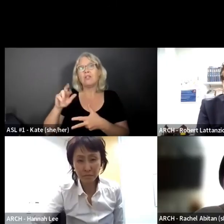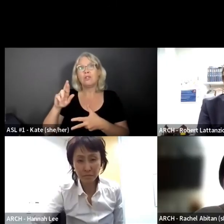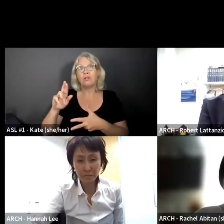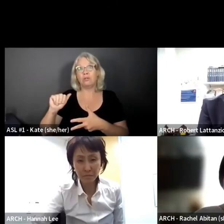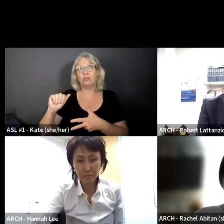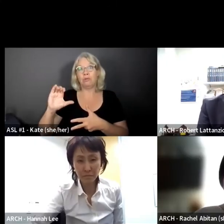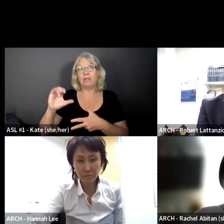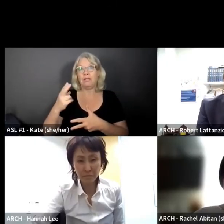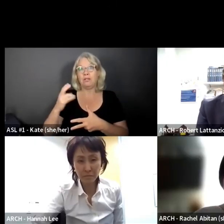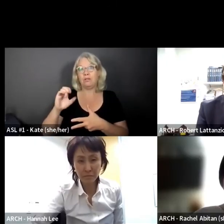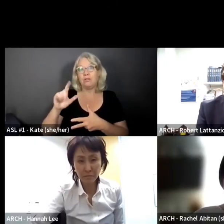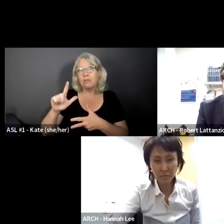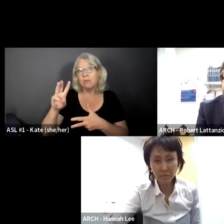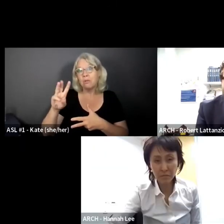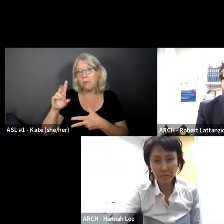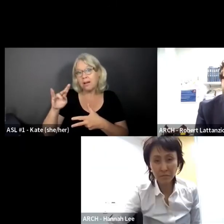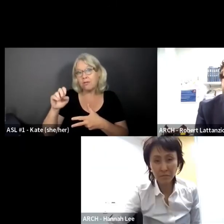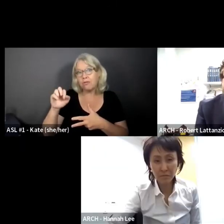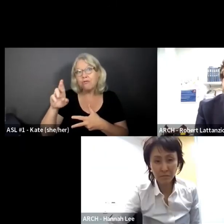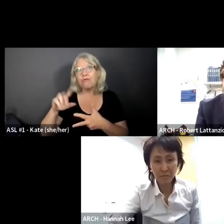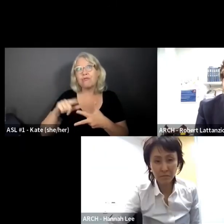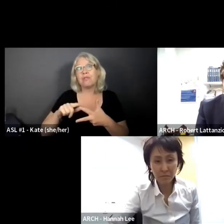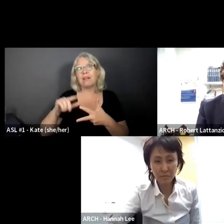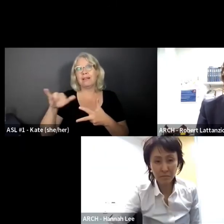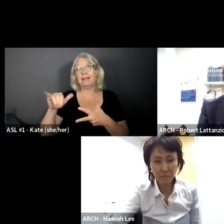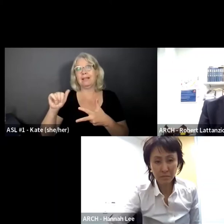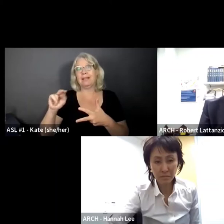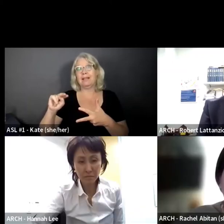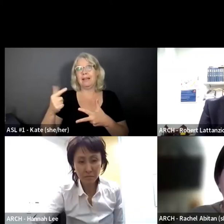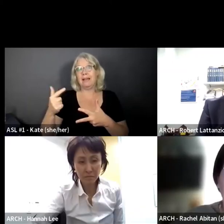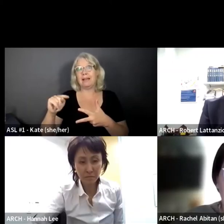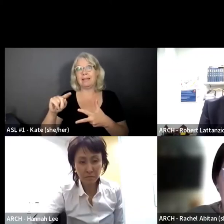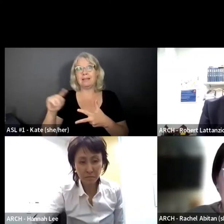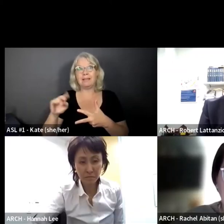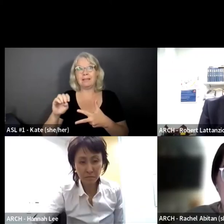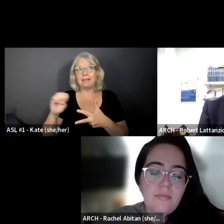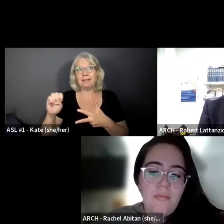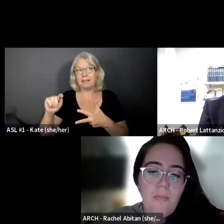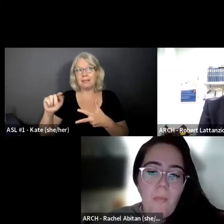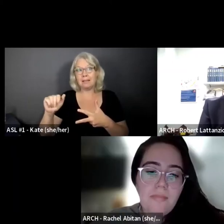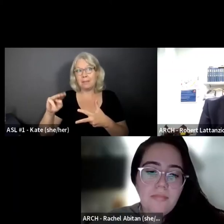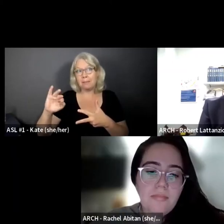WE THANK THEM FOR THEIR CONTRIBUTIONS.